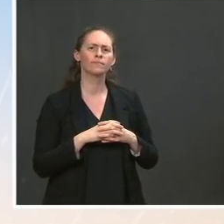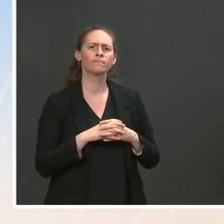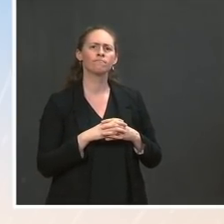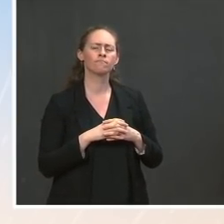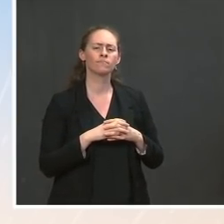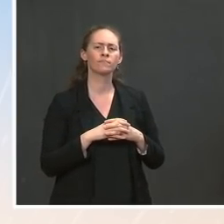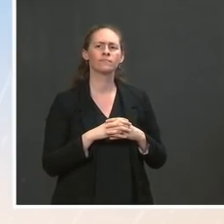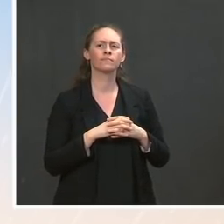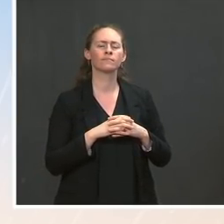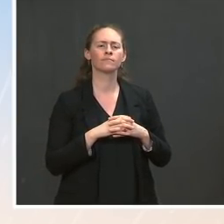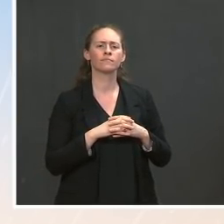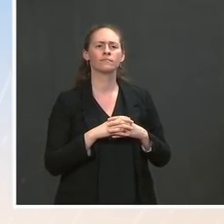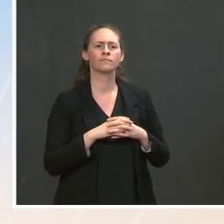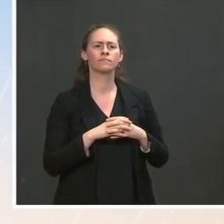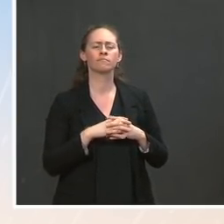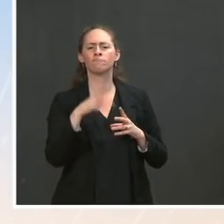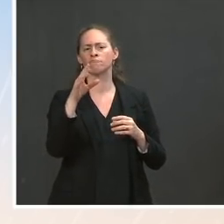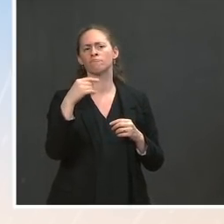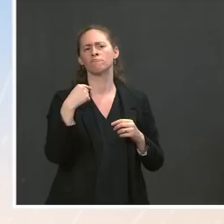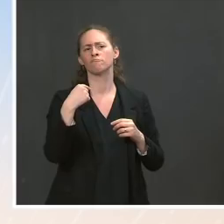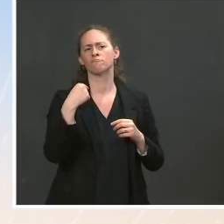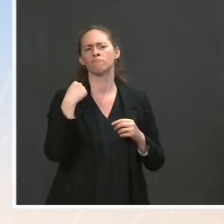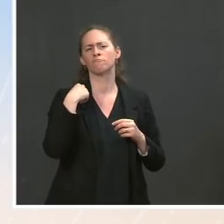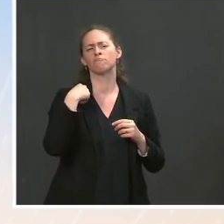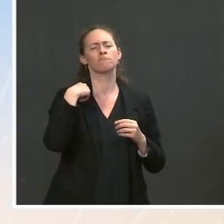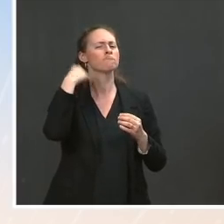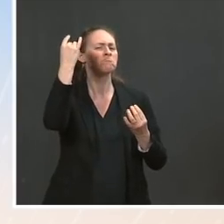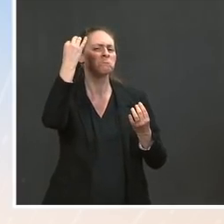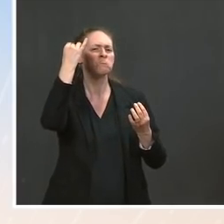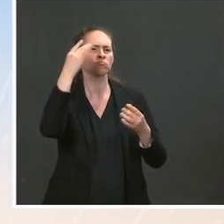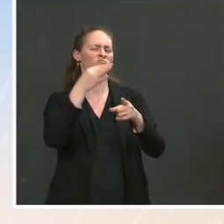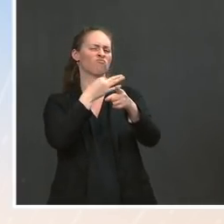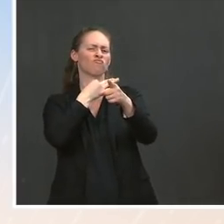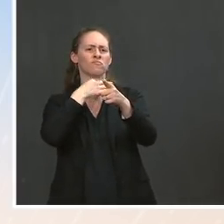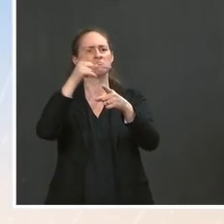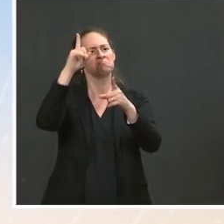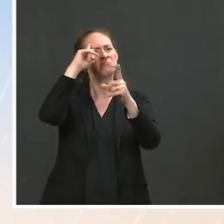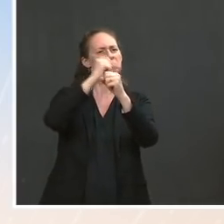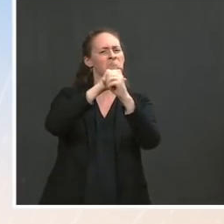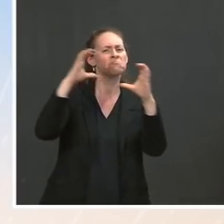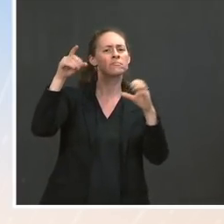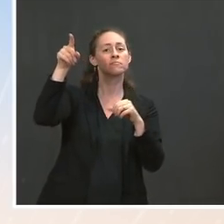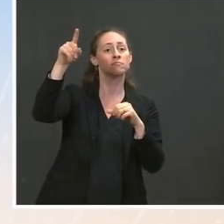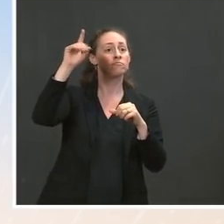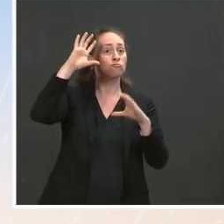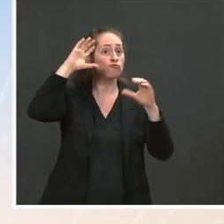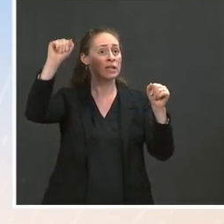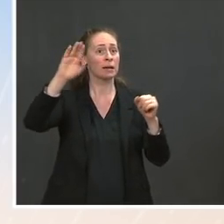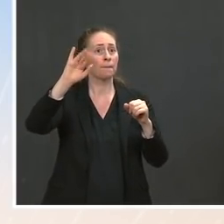What else does he have planned as far as travel or working with senators to push the legislation forward? What other specifics can you share